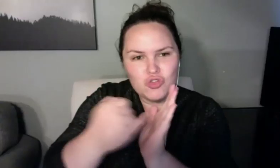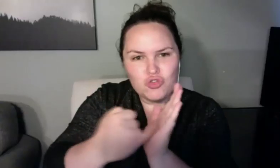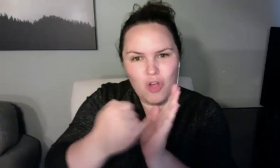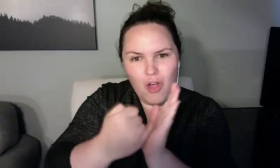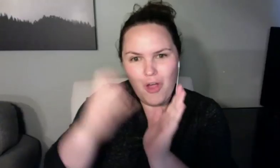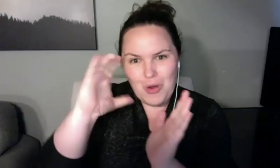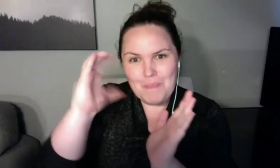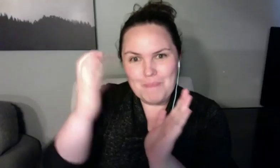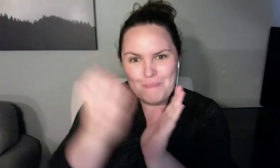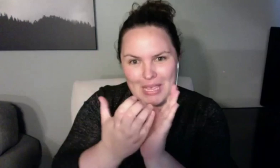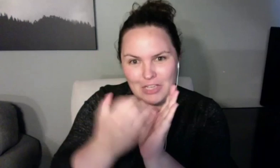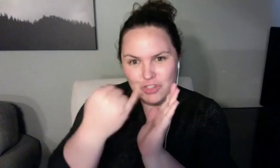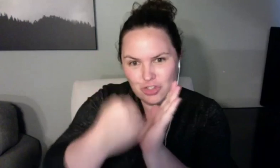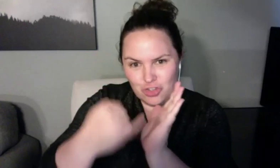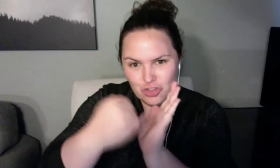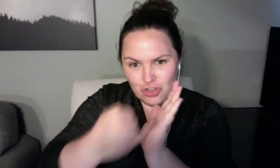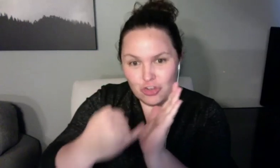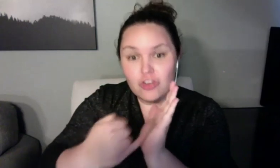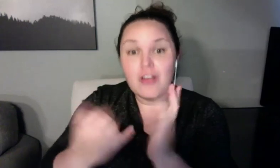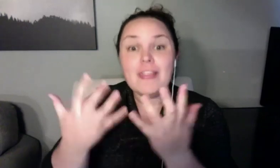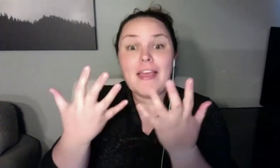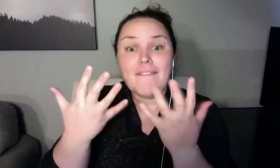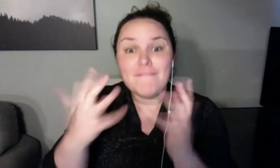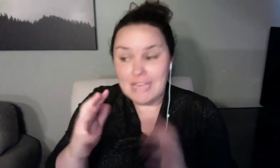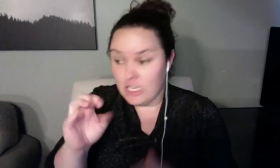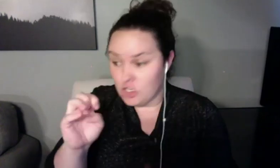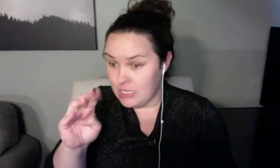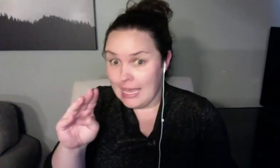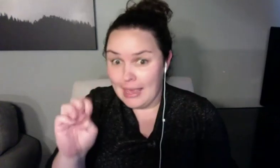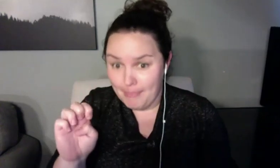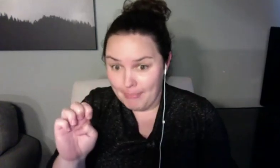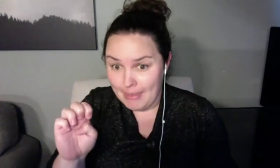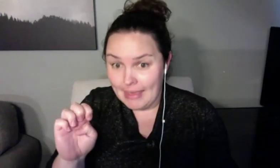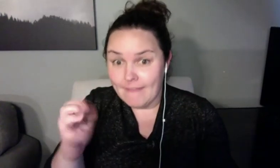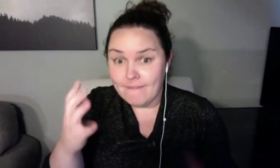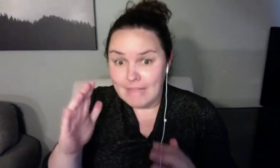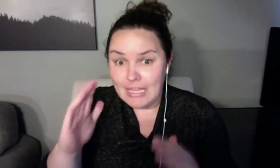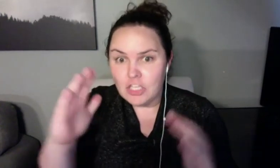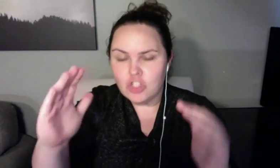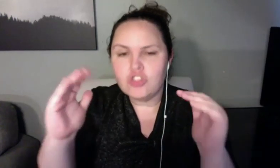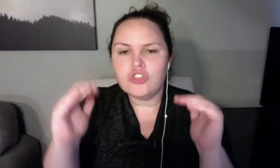Then once we hear from Eme, up after that will be Austin.